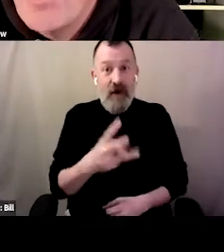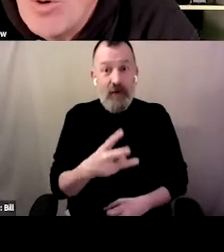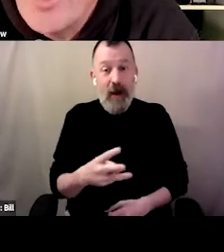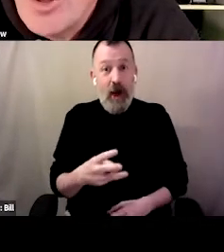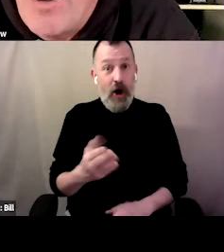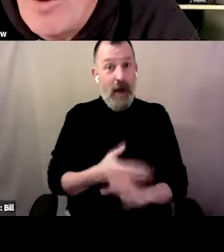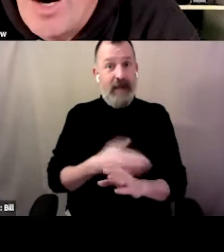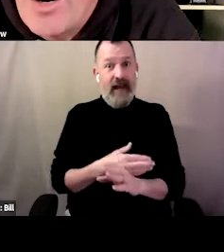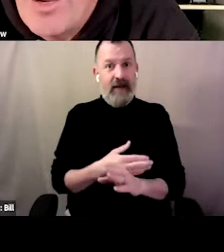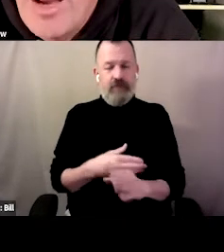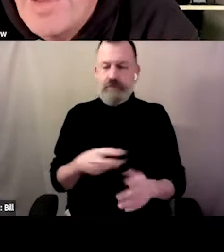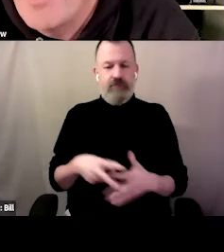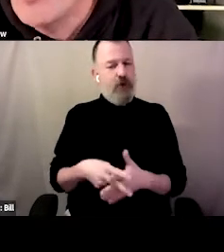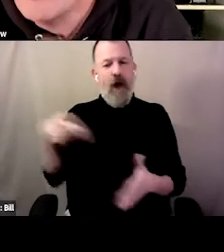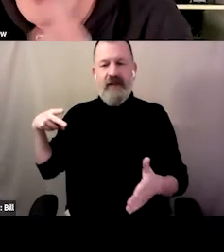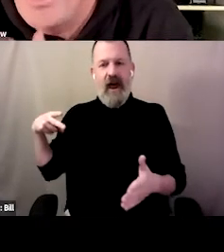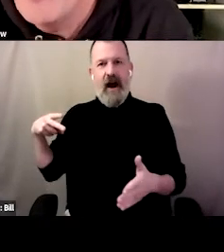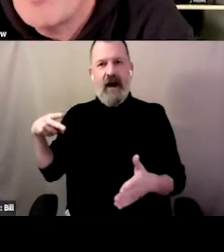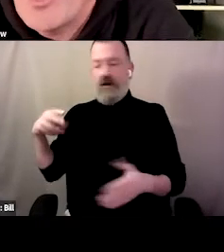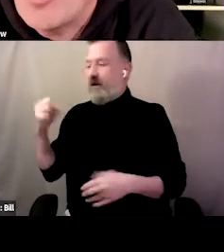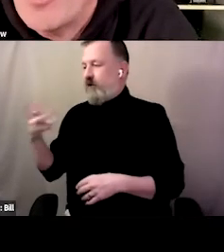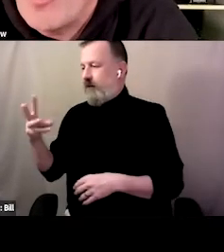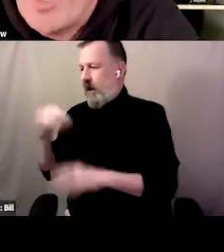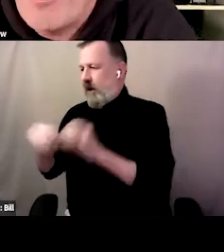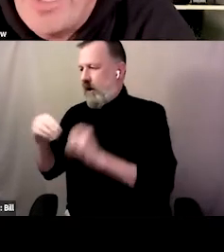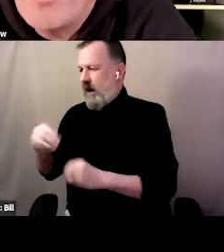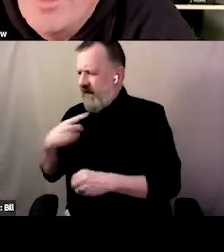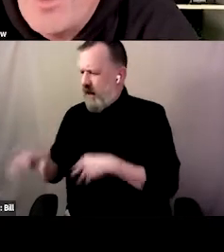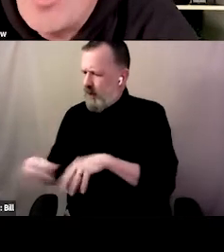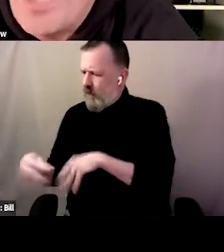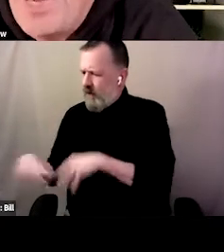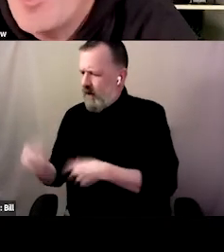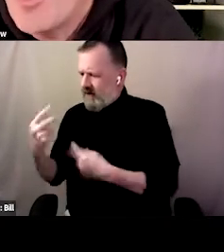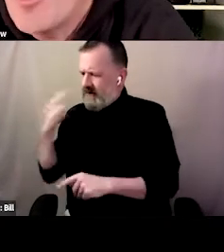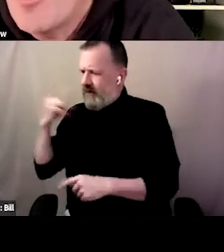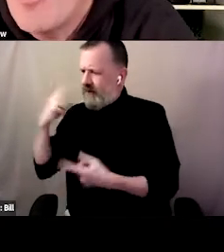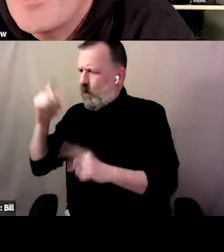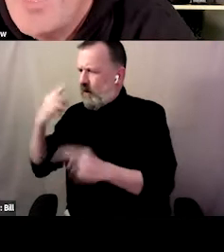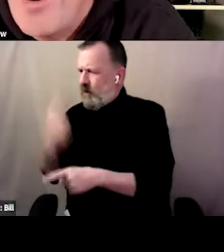put in the software and then move around to make sure that they're working right. Well, that's what was happening when there are 200 miles out